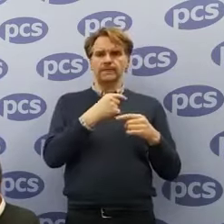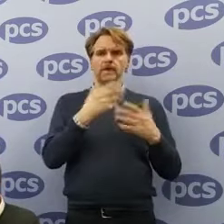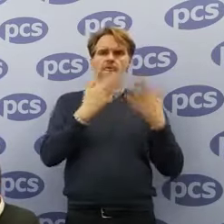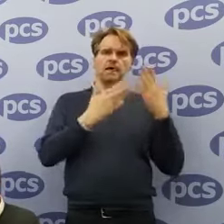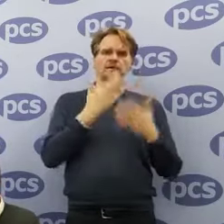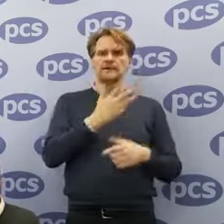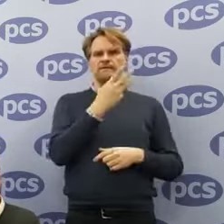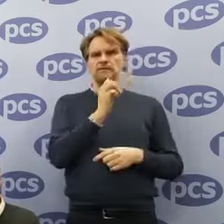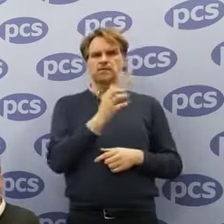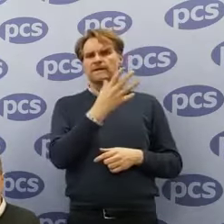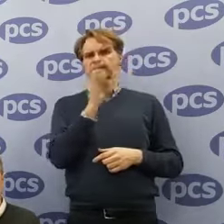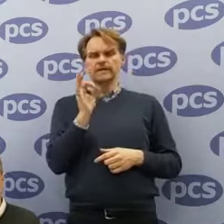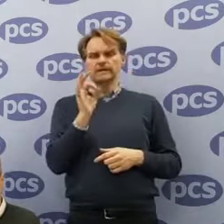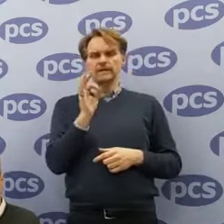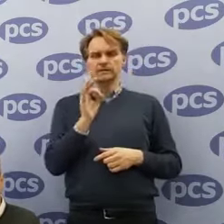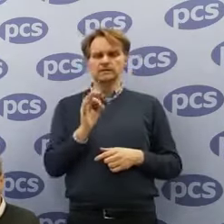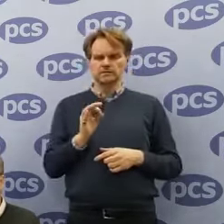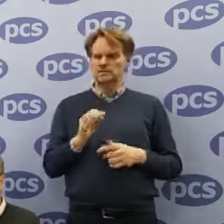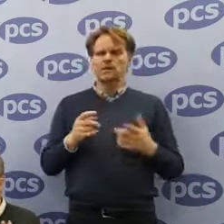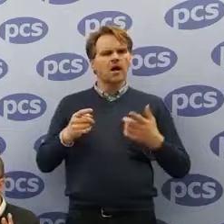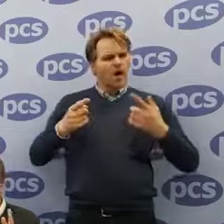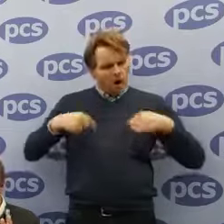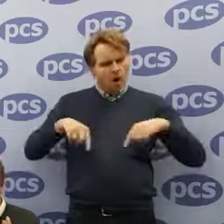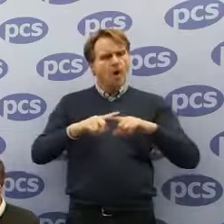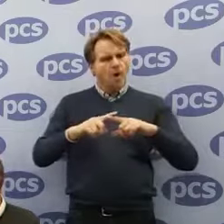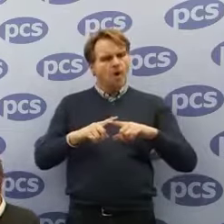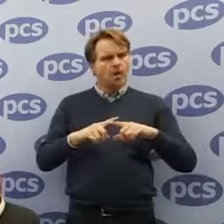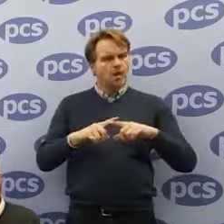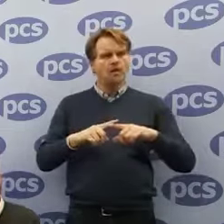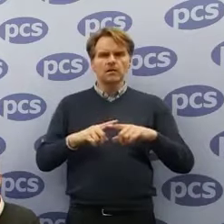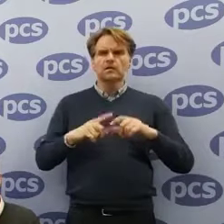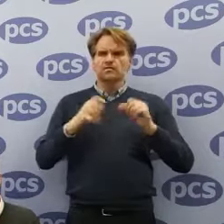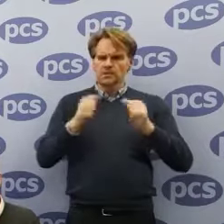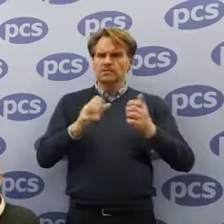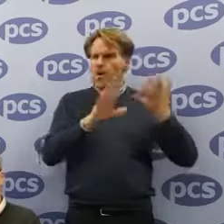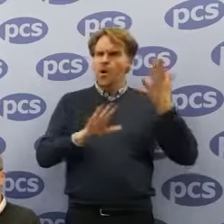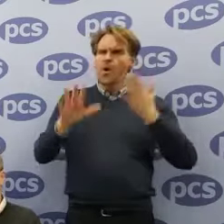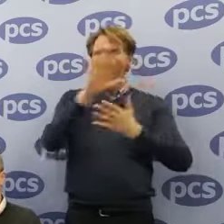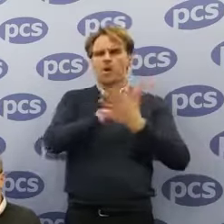recognised the need for the civil service to be in all parts of the UK, so the